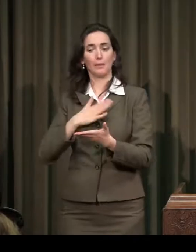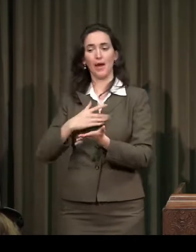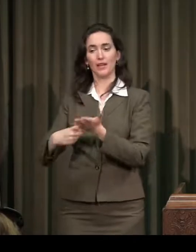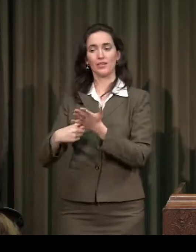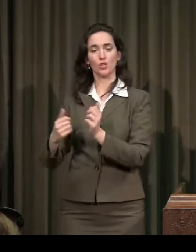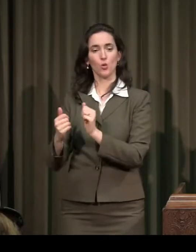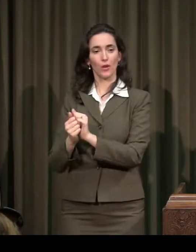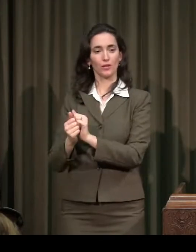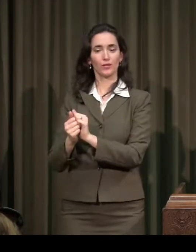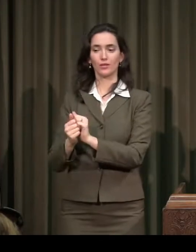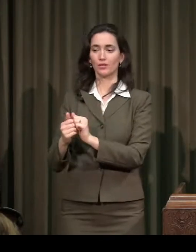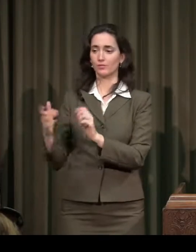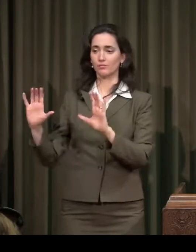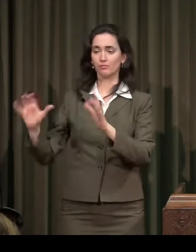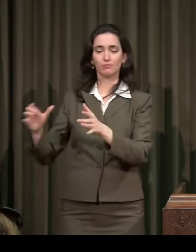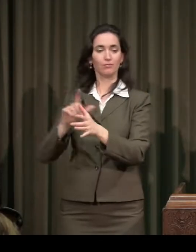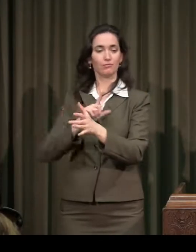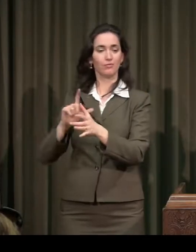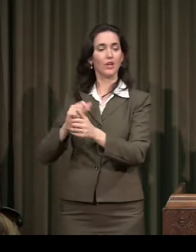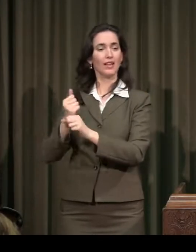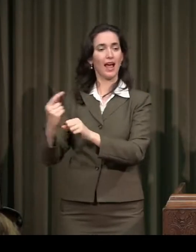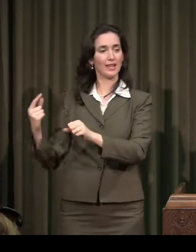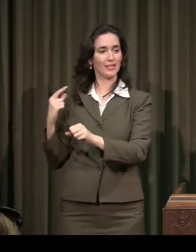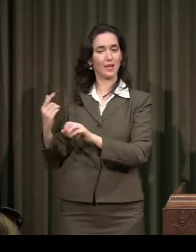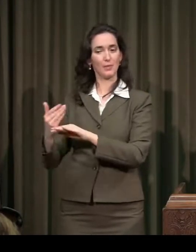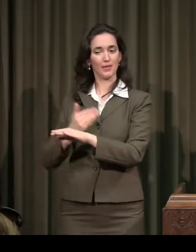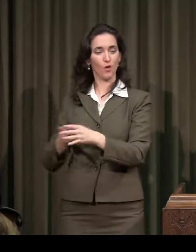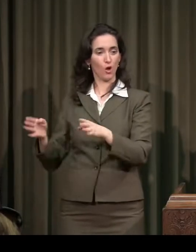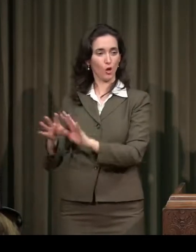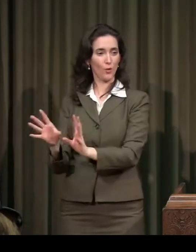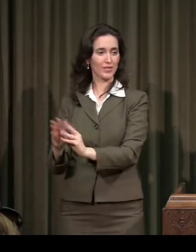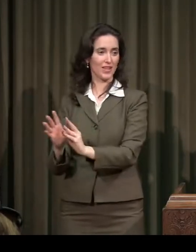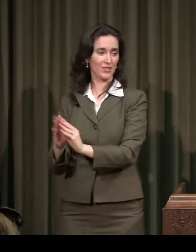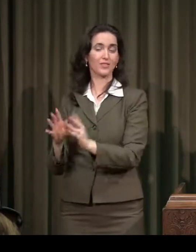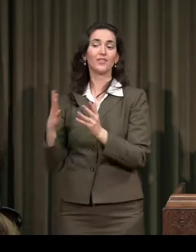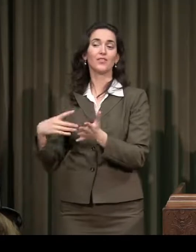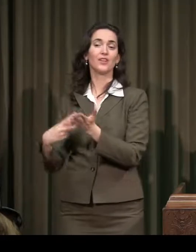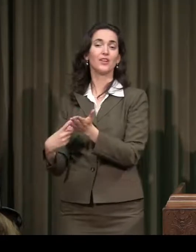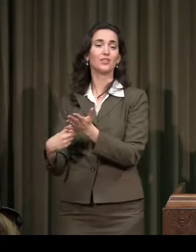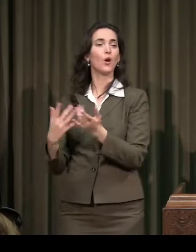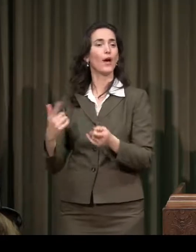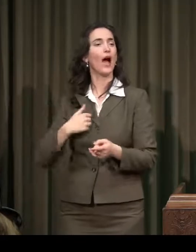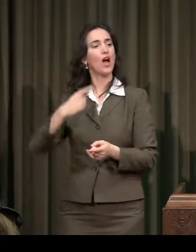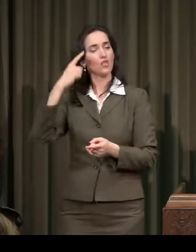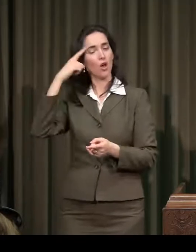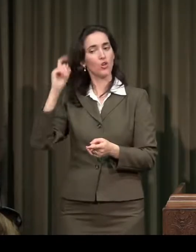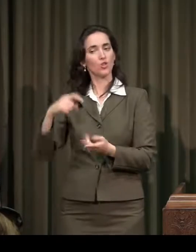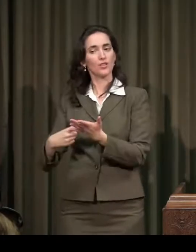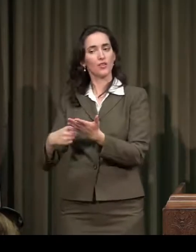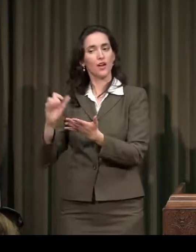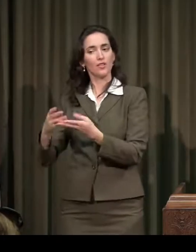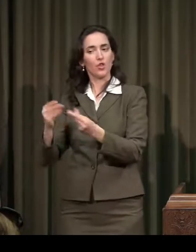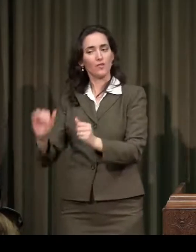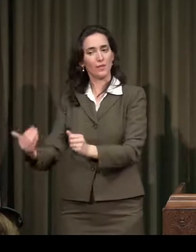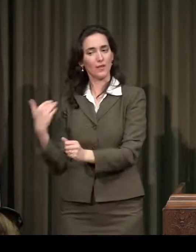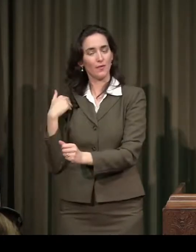legislature last year before we adjourned because I thought we should have addressed it then yes